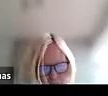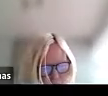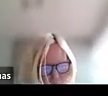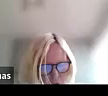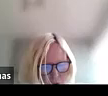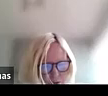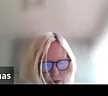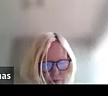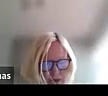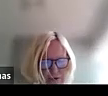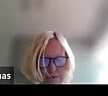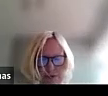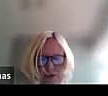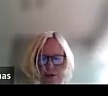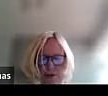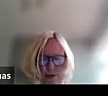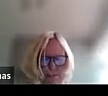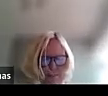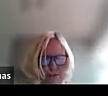someone who's moving around a lot.